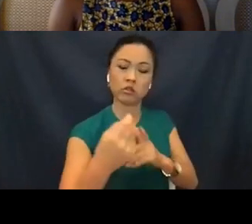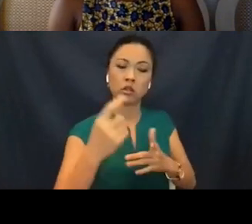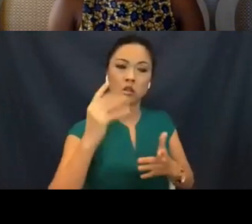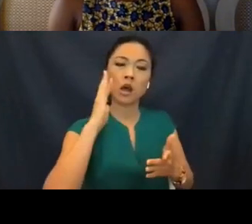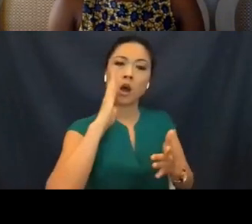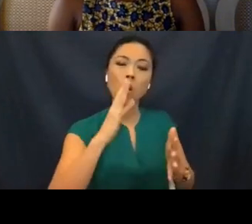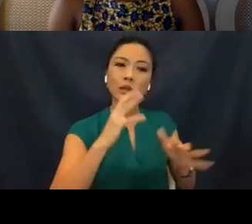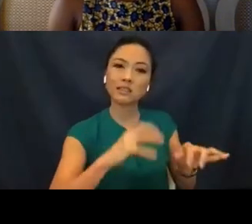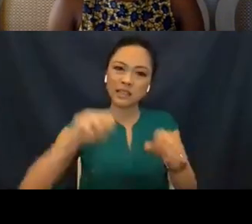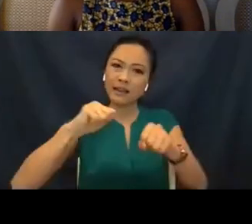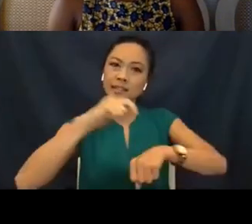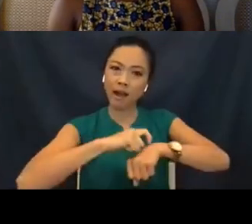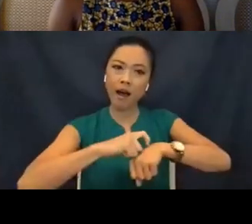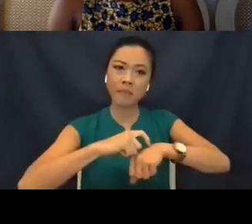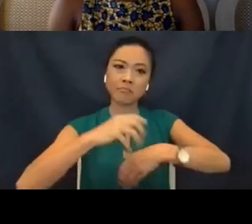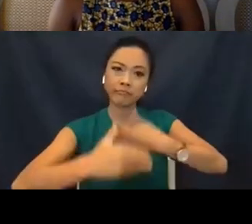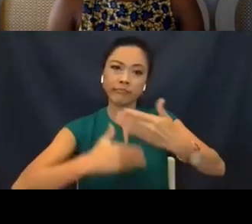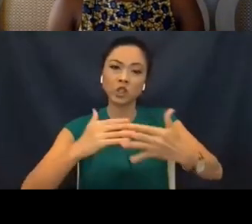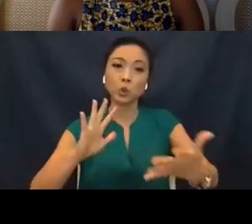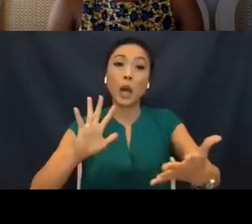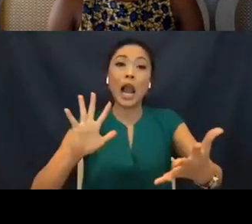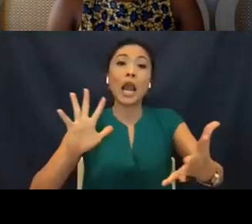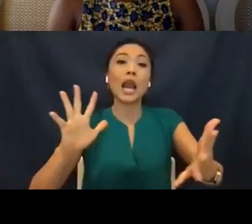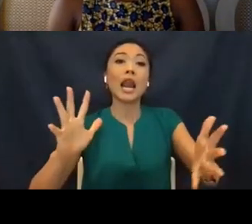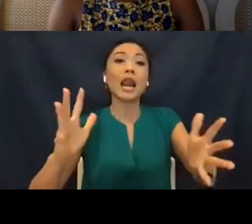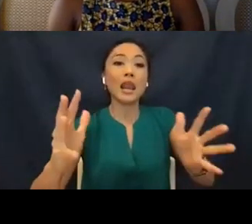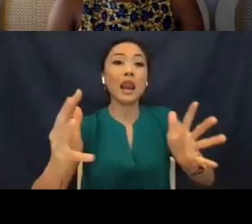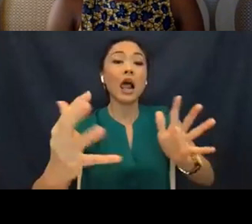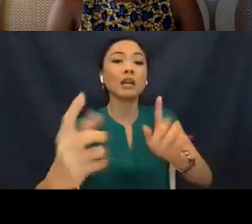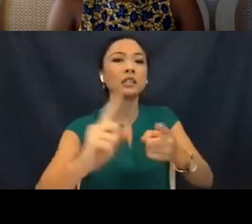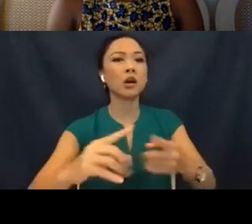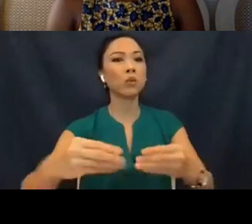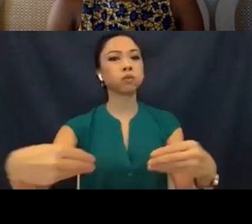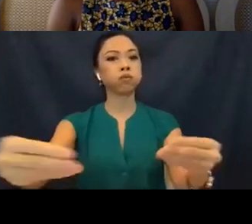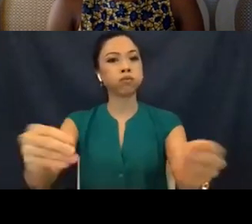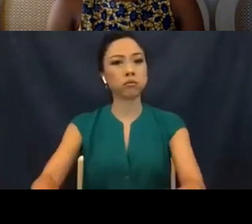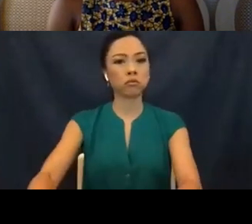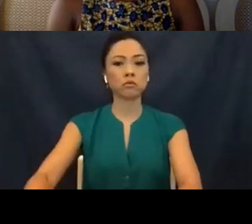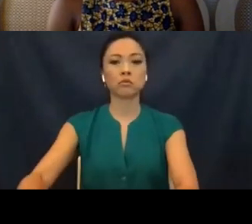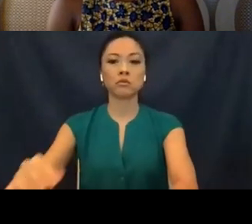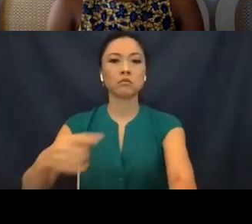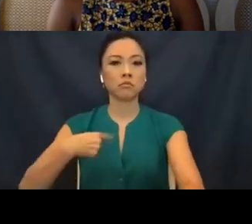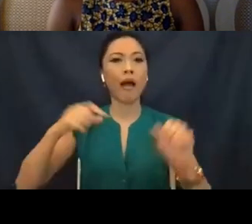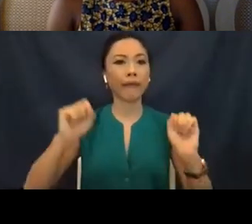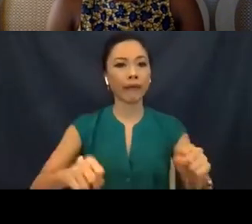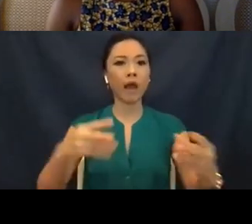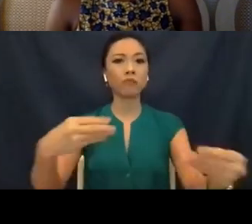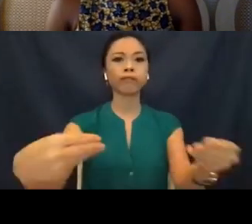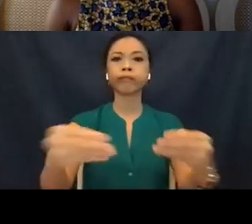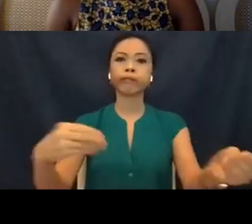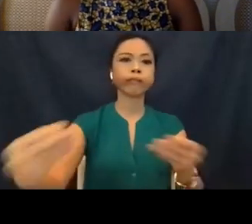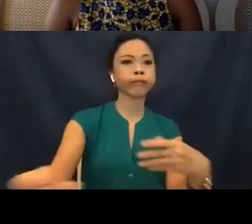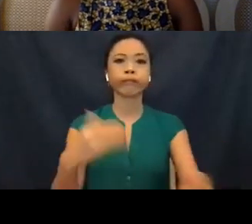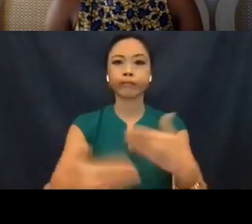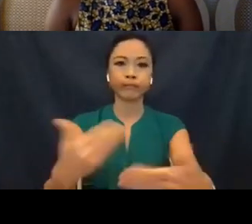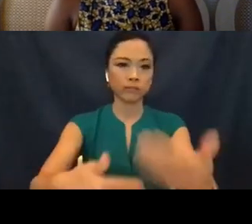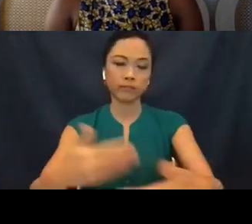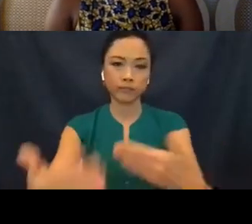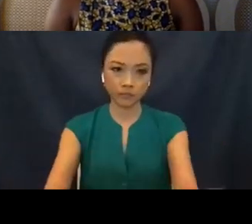and that is also something I want to call forth that, that for some of us, that mid-range,